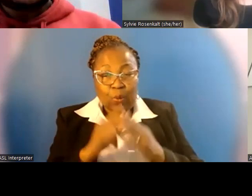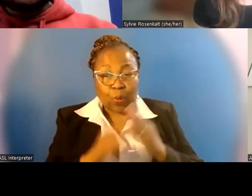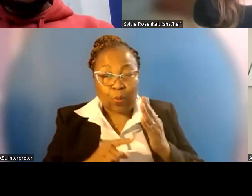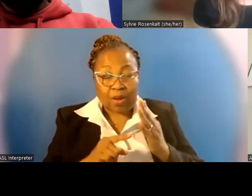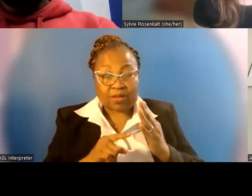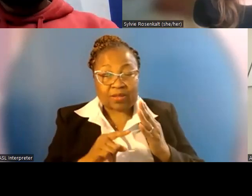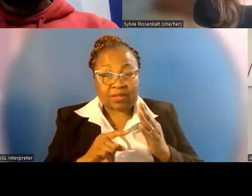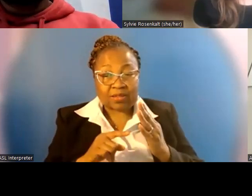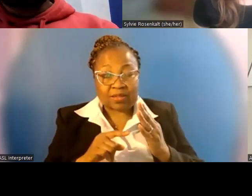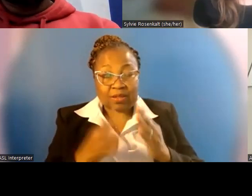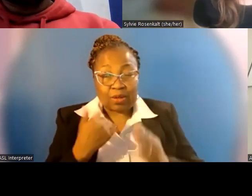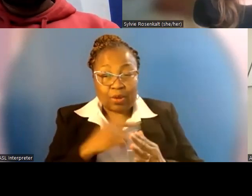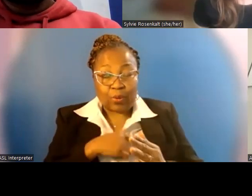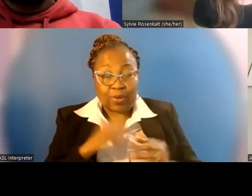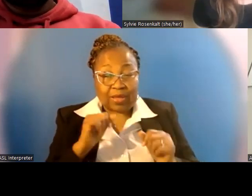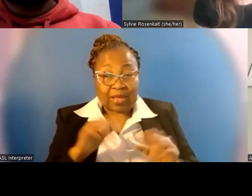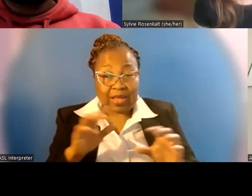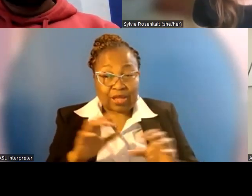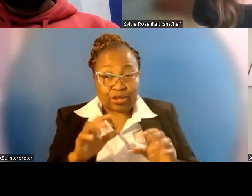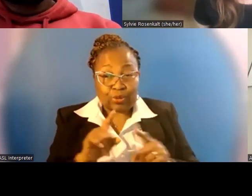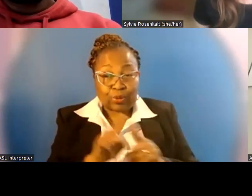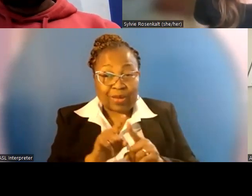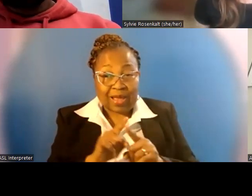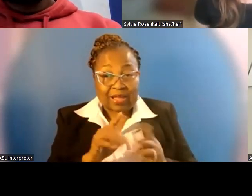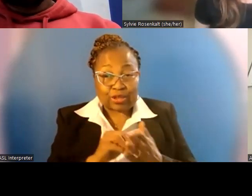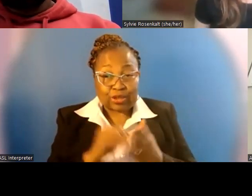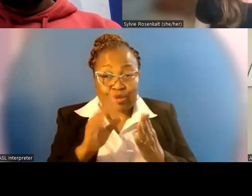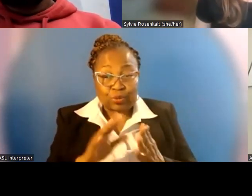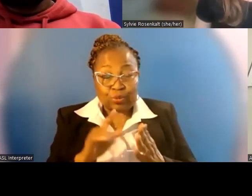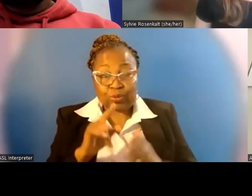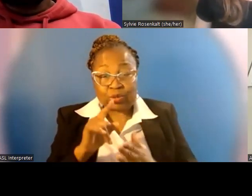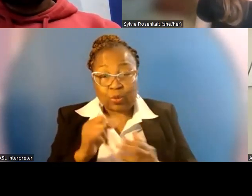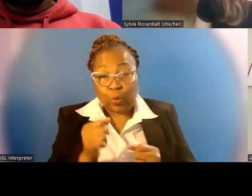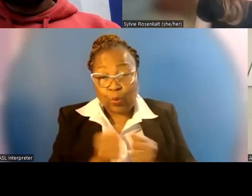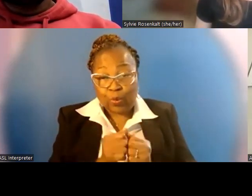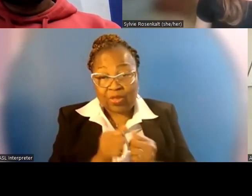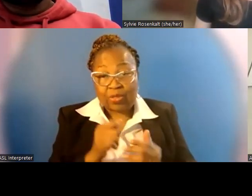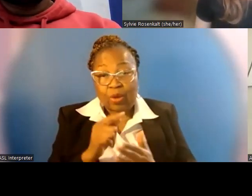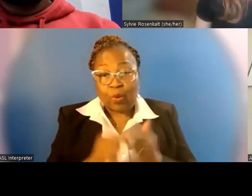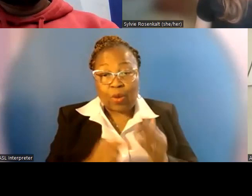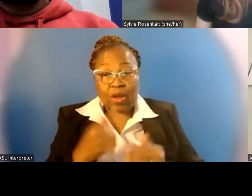what we're able to do as students with what we know and the abilities that we have.